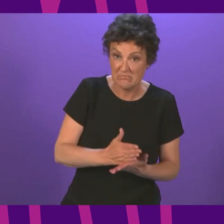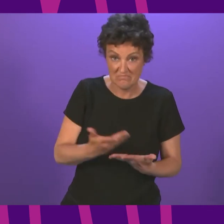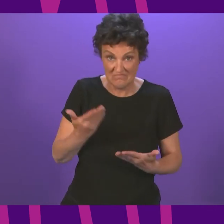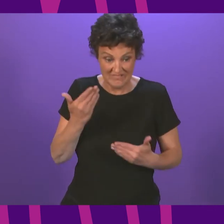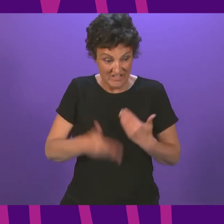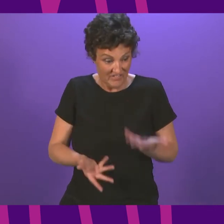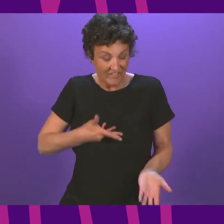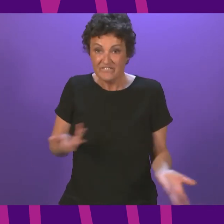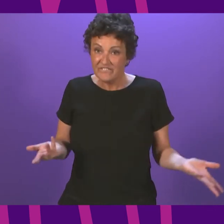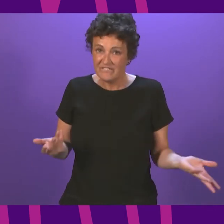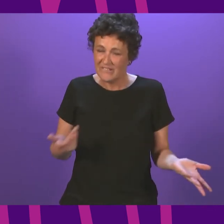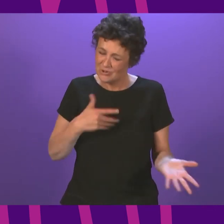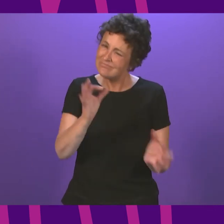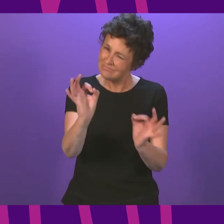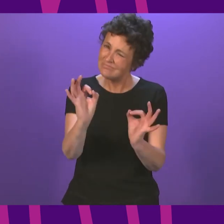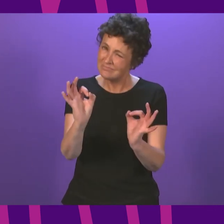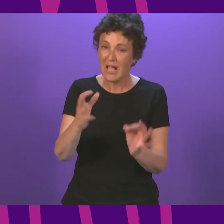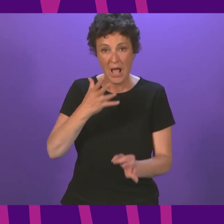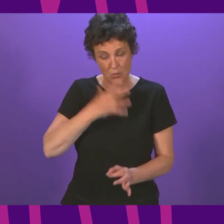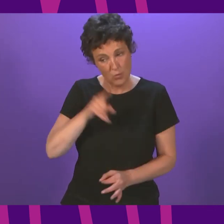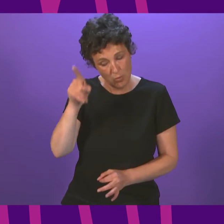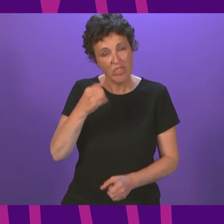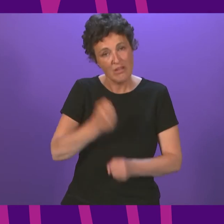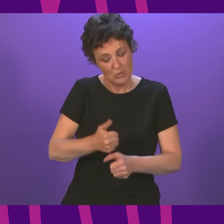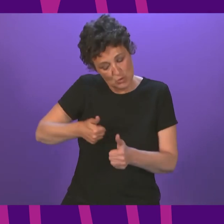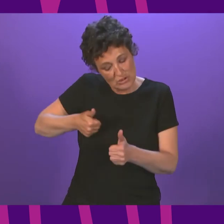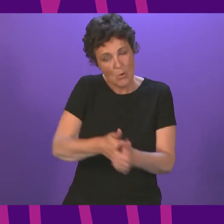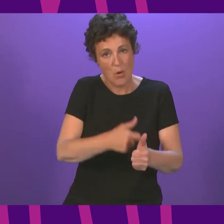the goods, so I would like the Government to support amendment 11 and I invite support